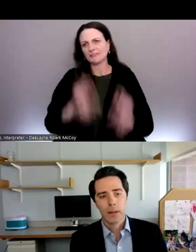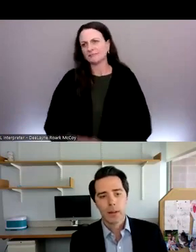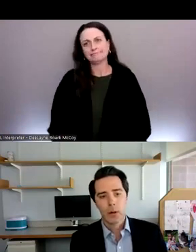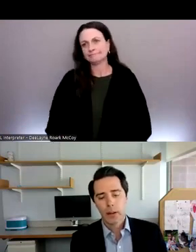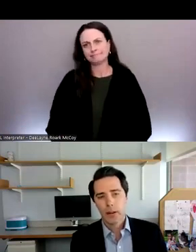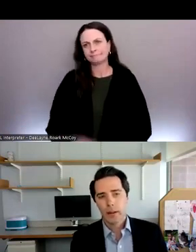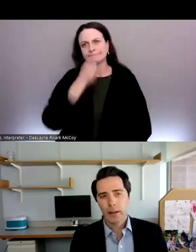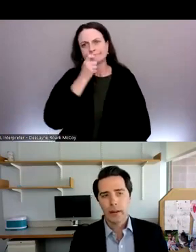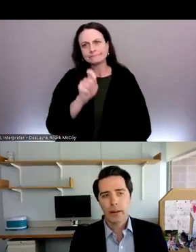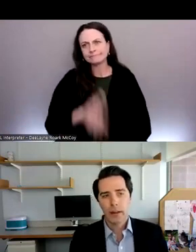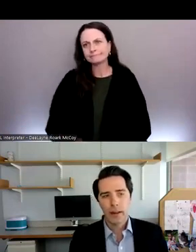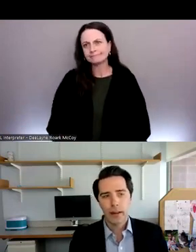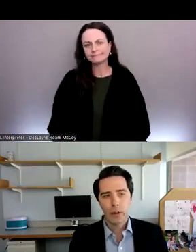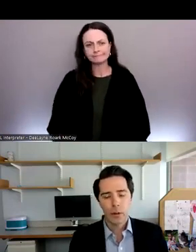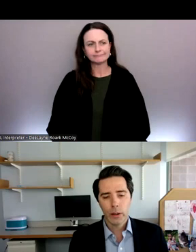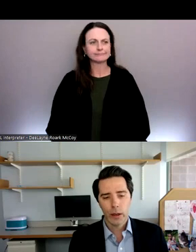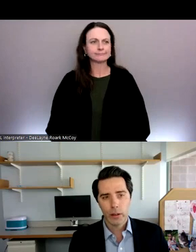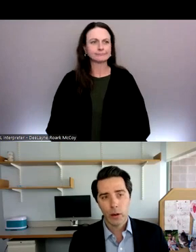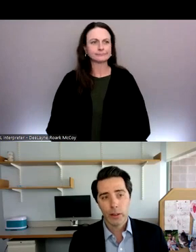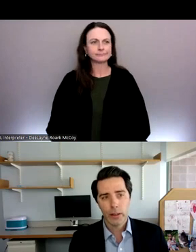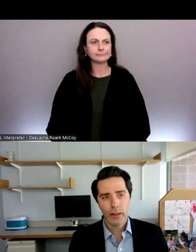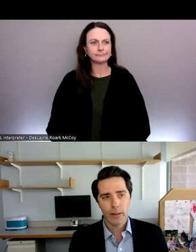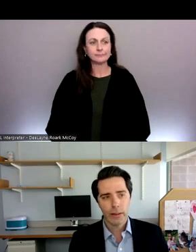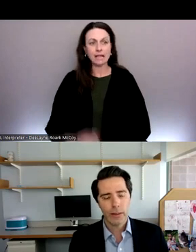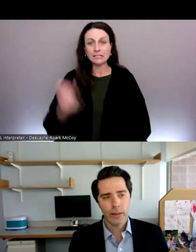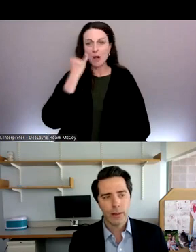so